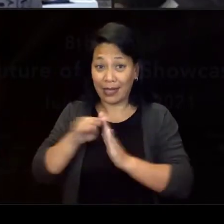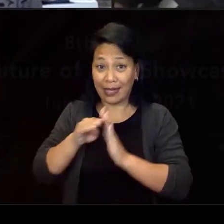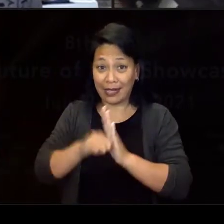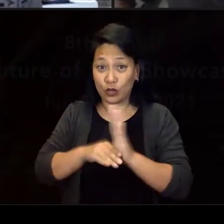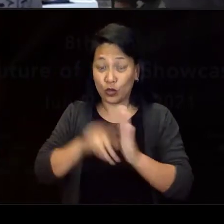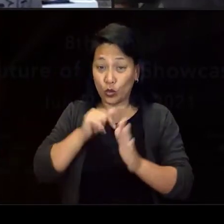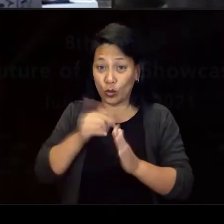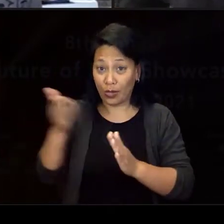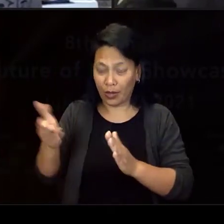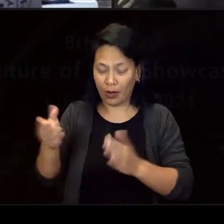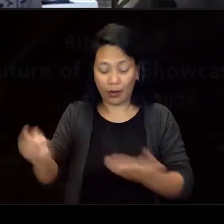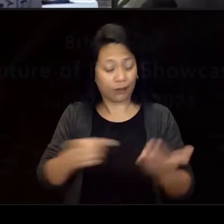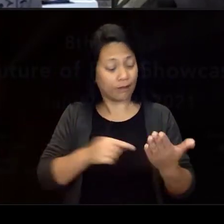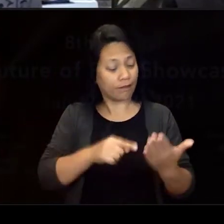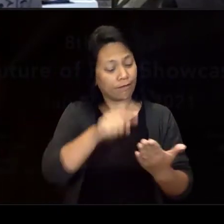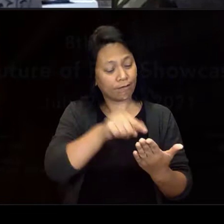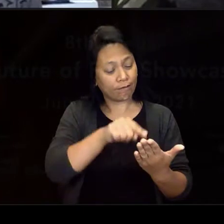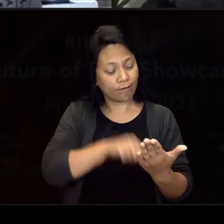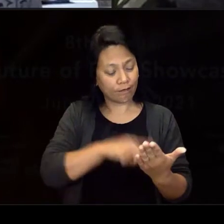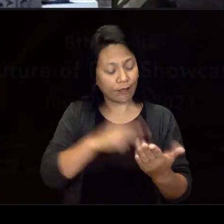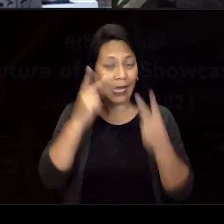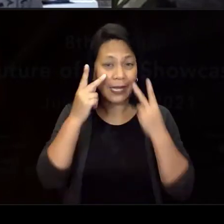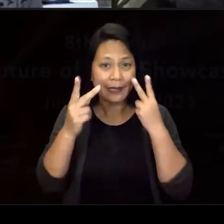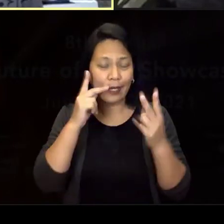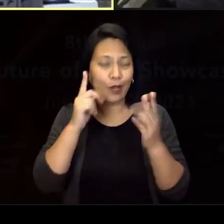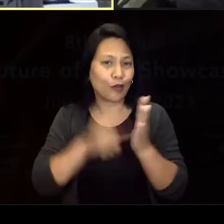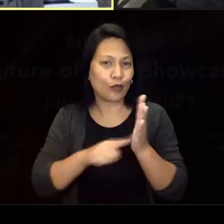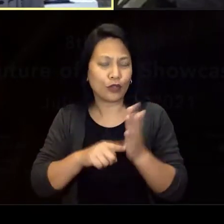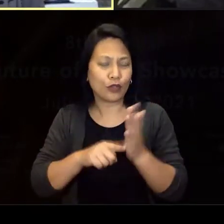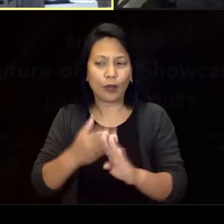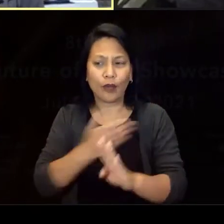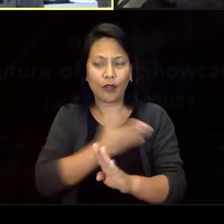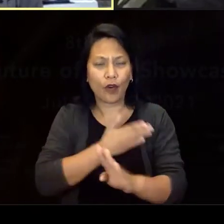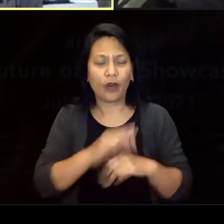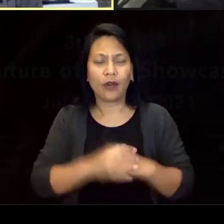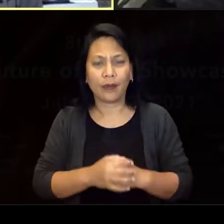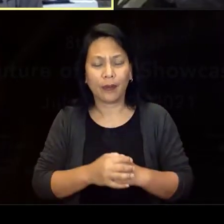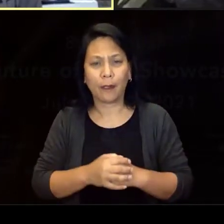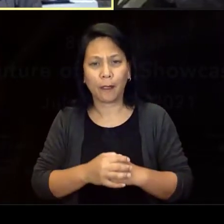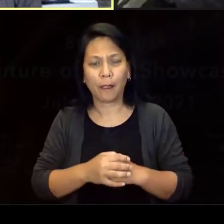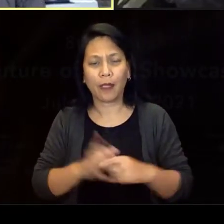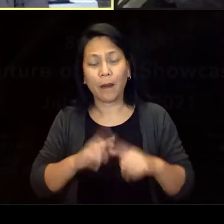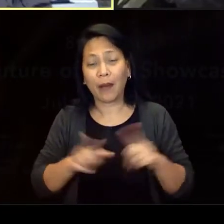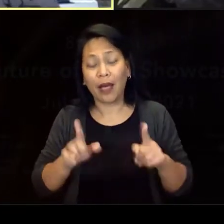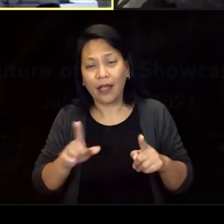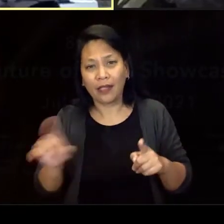Cause I want to, you know, as much as I can anyway. So not, not to you, obviously the other makeup artists. Absolutely.